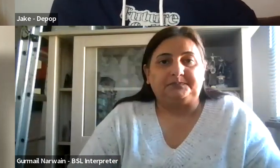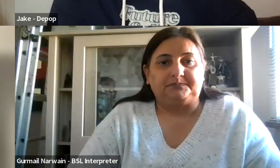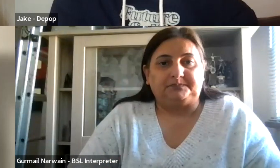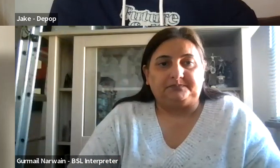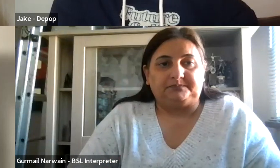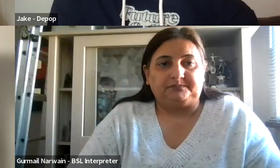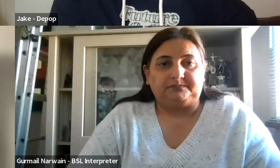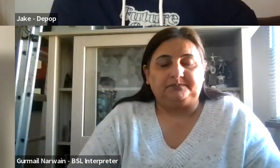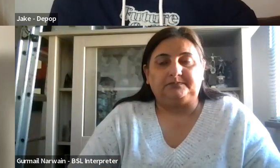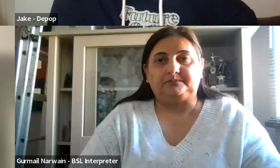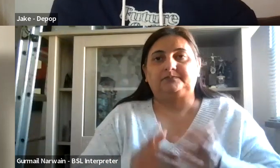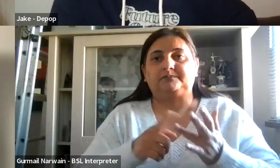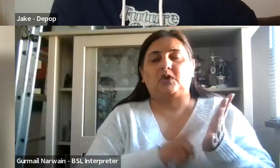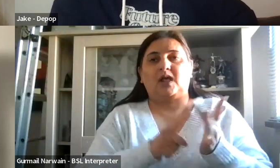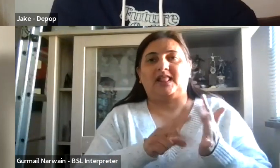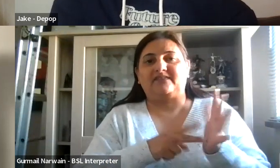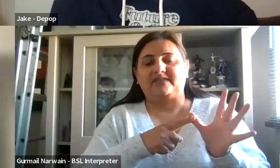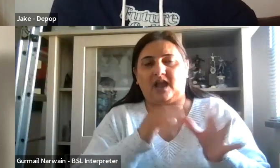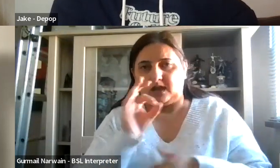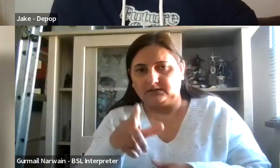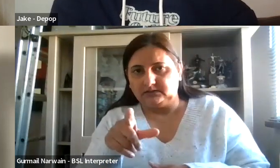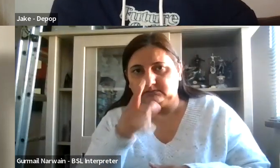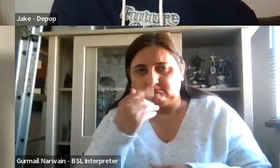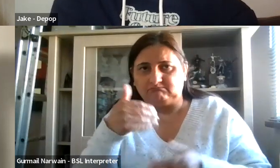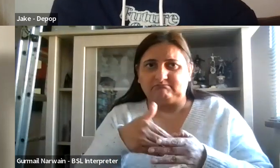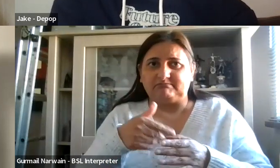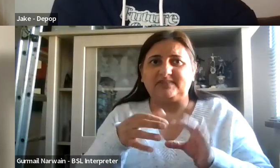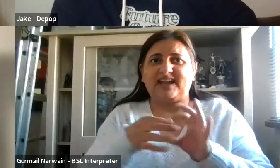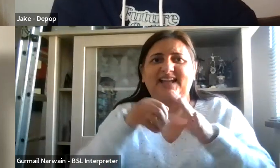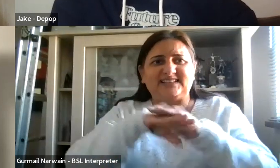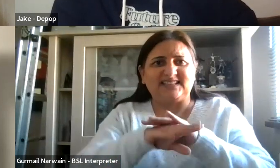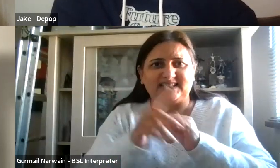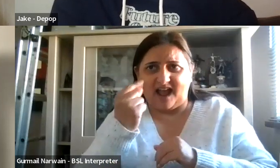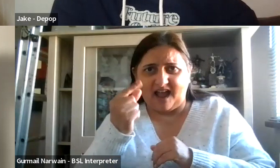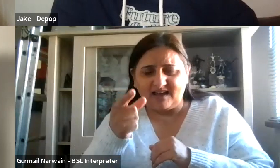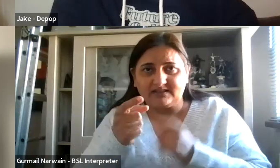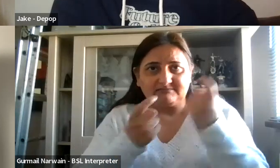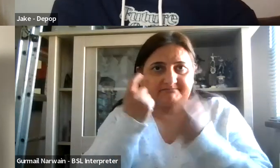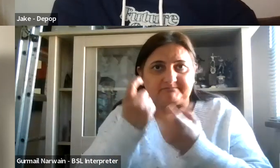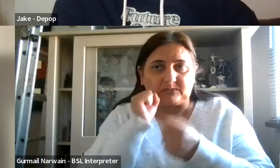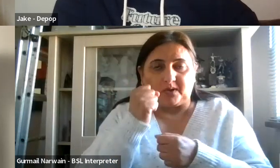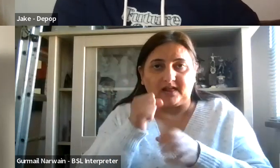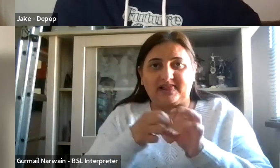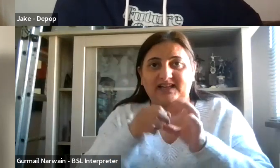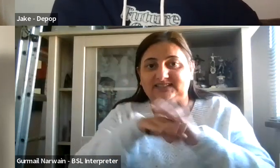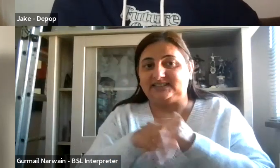So if he is asking if could we please add you on Linkedin? Could we add you on LinkedIn. So I'm sure people will be looking for you on Linkedin. I don't know if they're not.